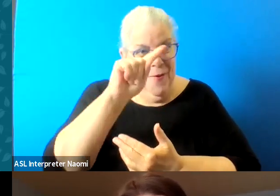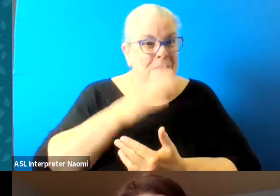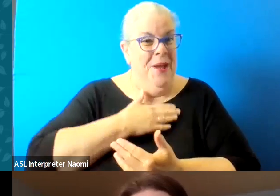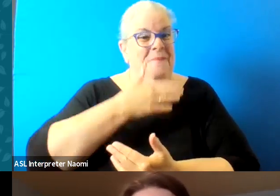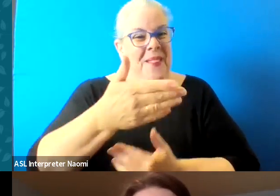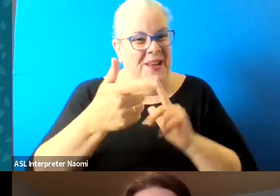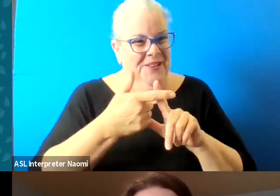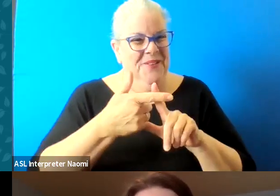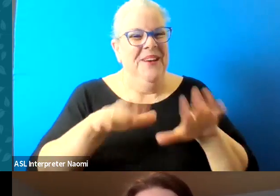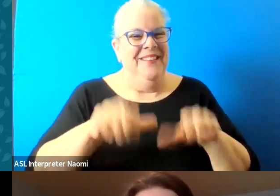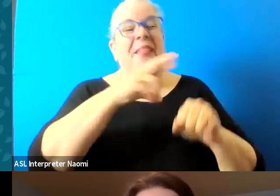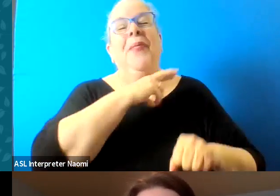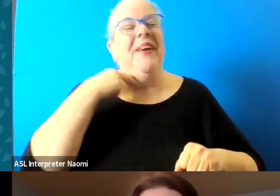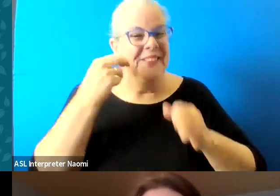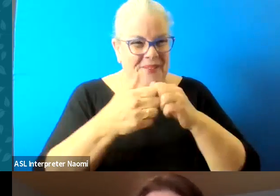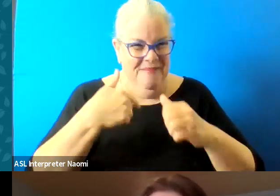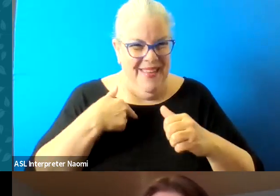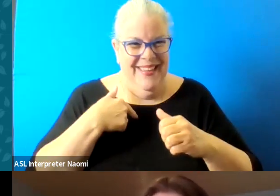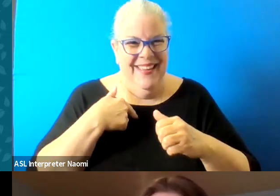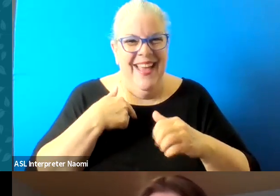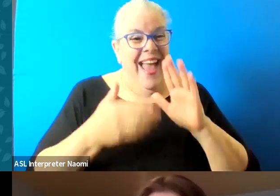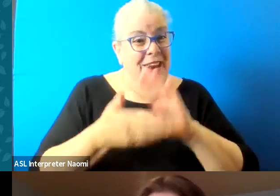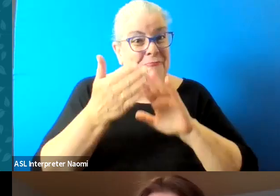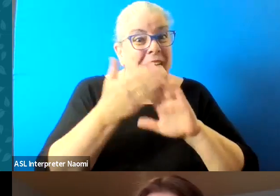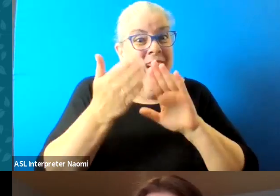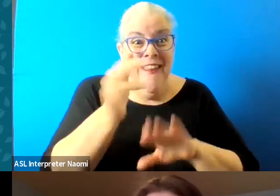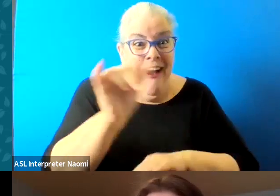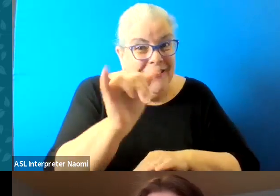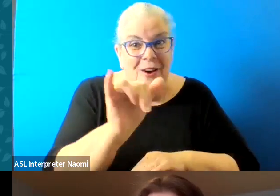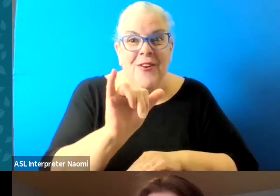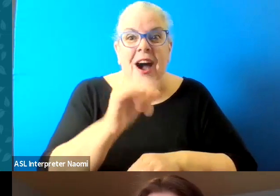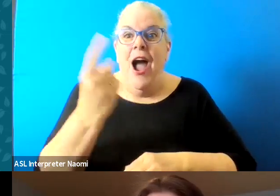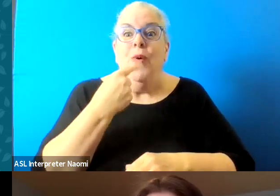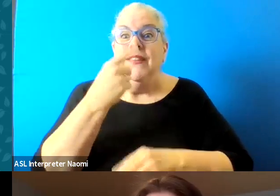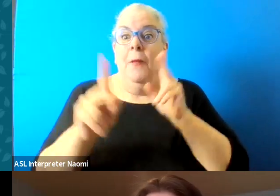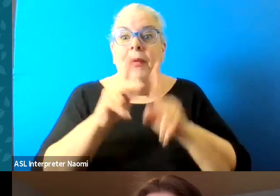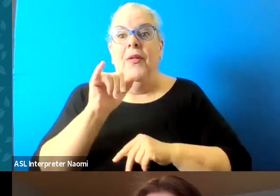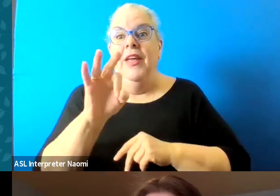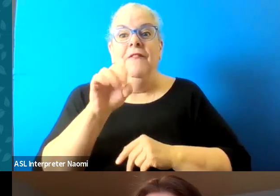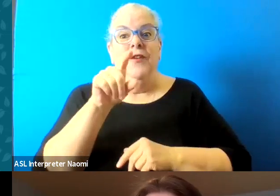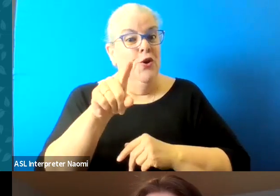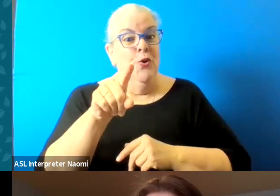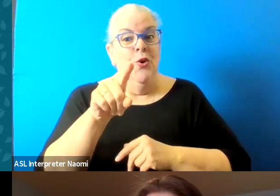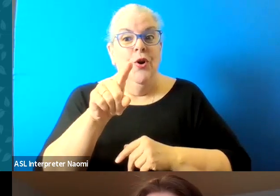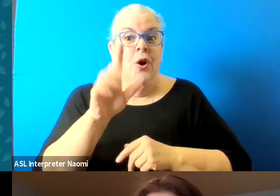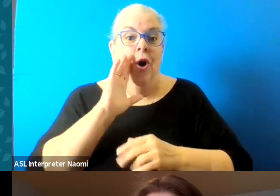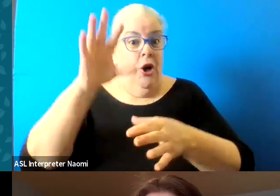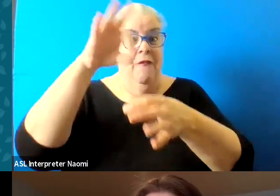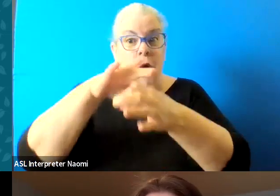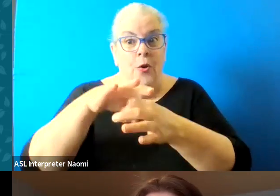out there, by the way and run. I always tell people that if you were gonna vote I want you to vote for me first.